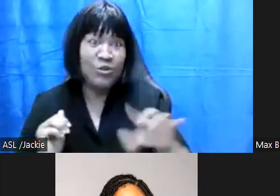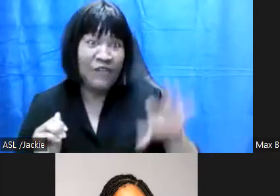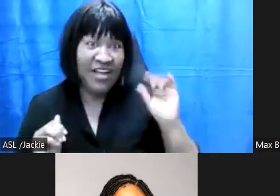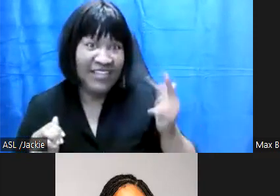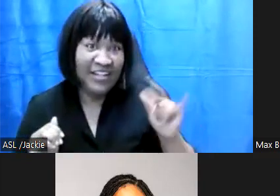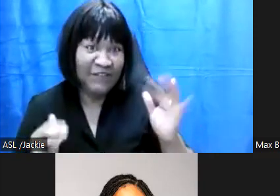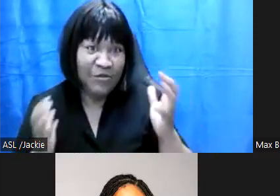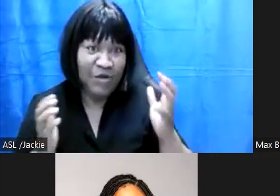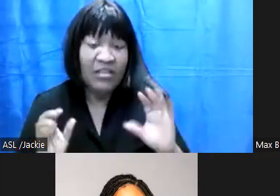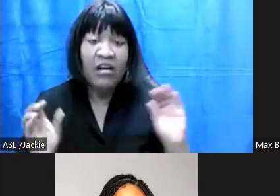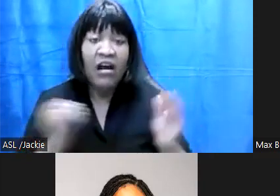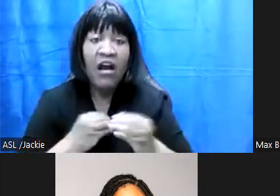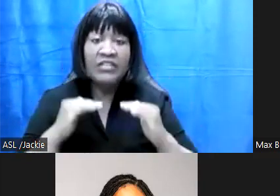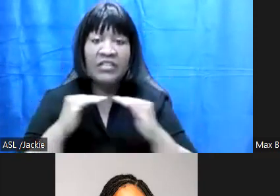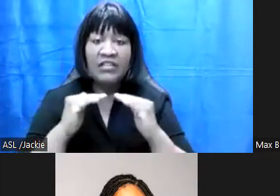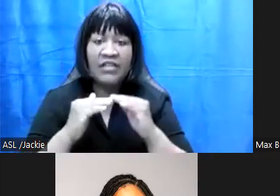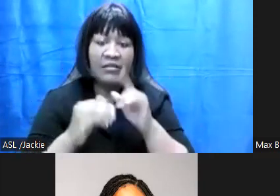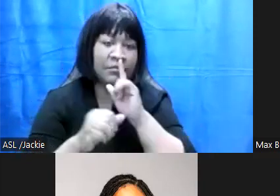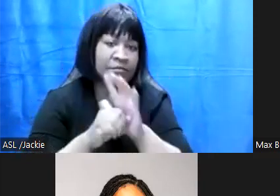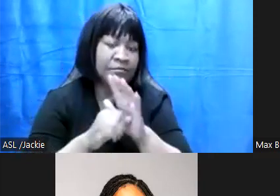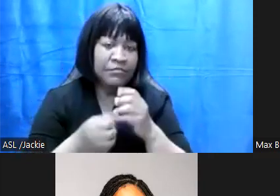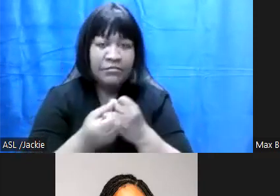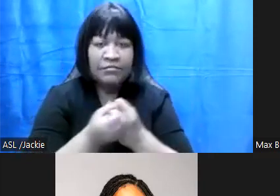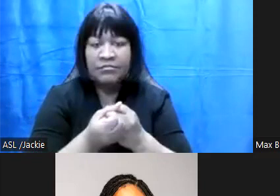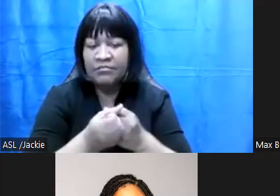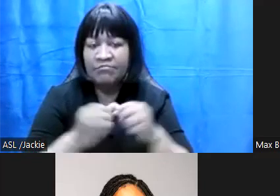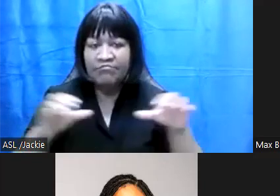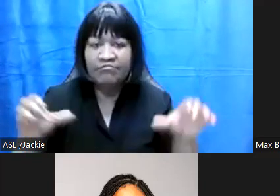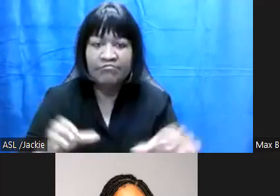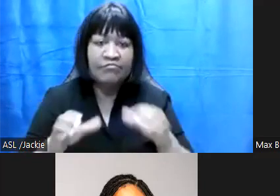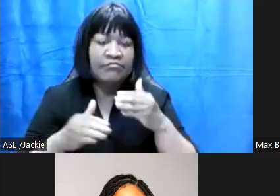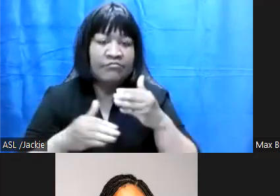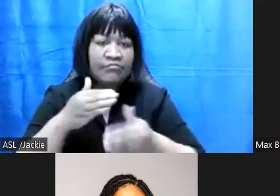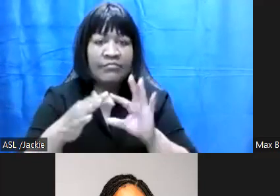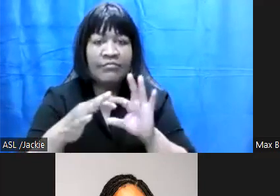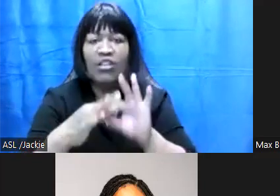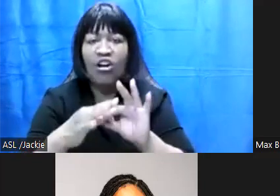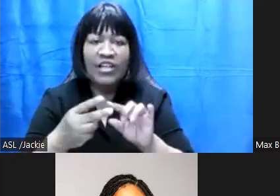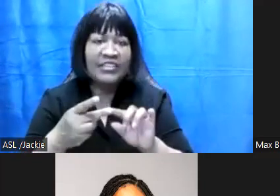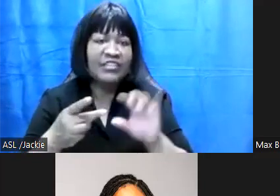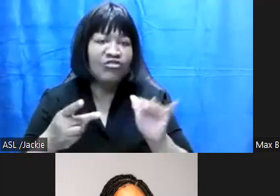The Office of Equity is committed to hosting accessible events that promote belonging, justice, dignity, honor, honesty, and respect.